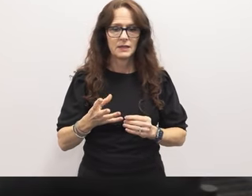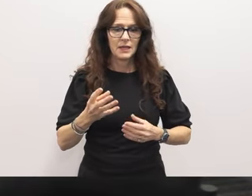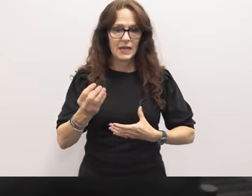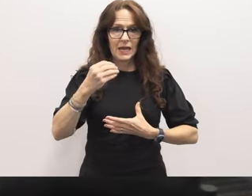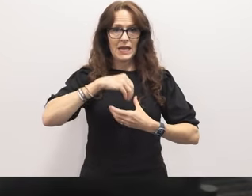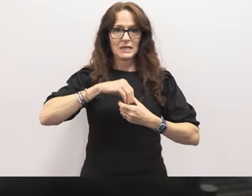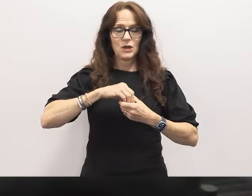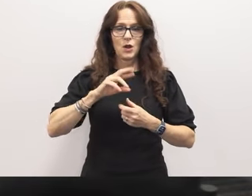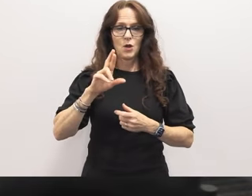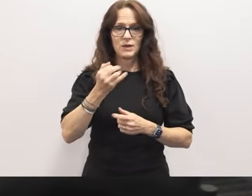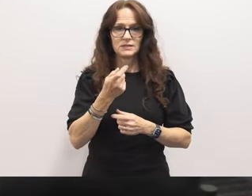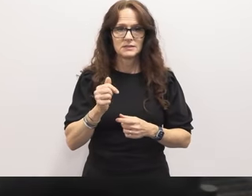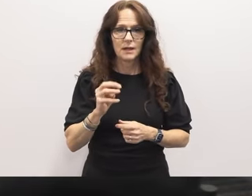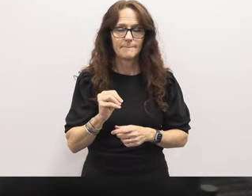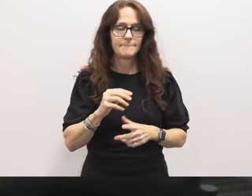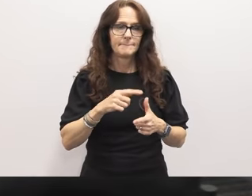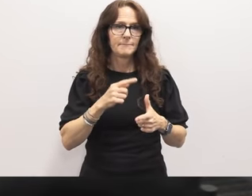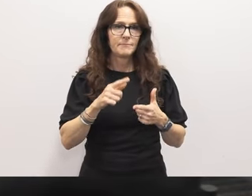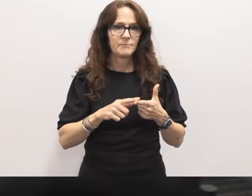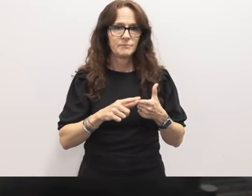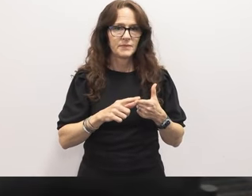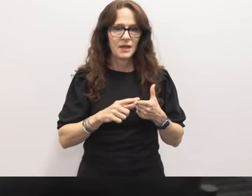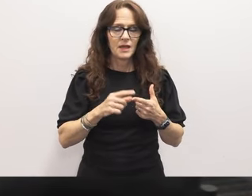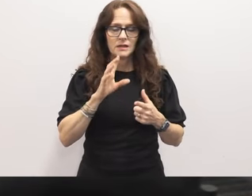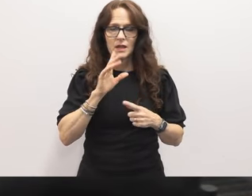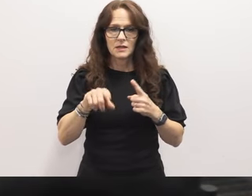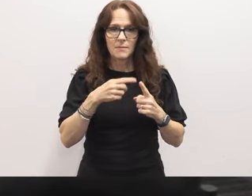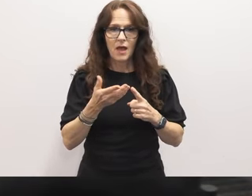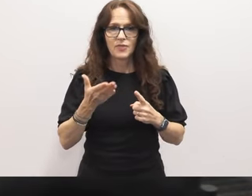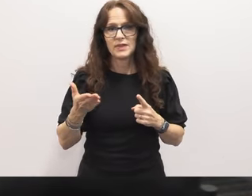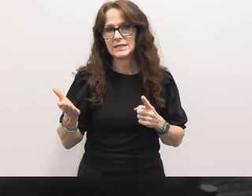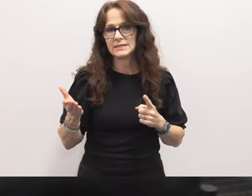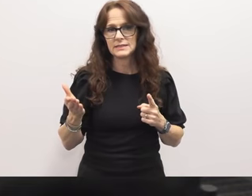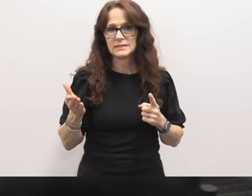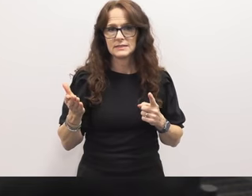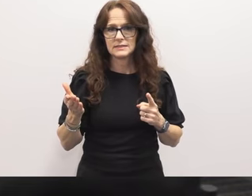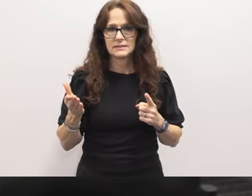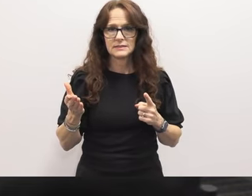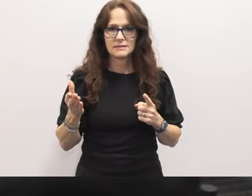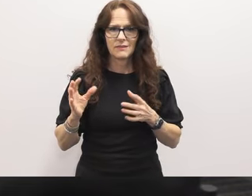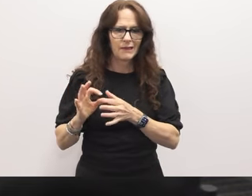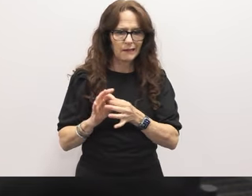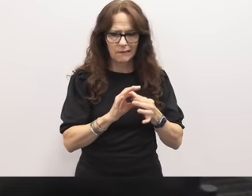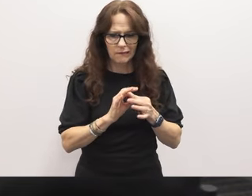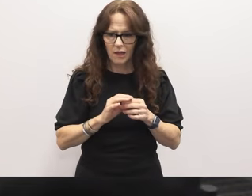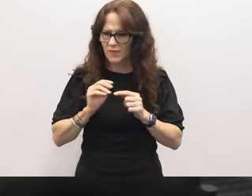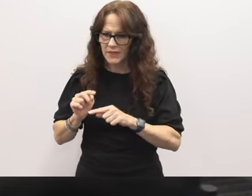and they're talking about about things, you know, like the interconnectedness of all of these things.